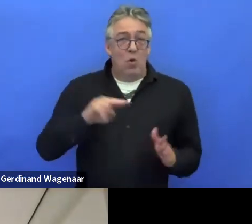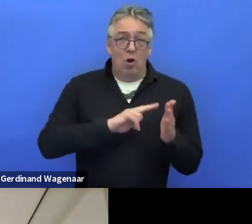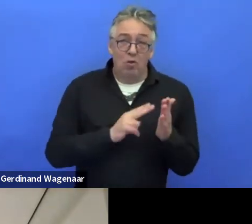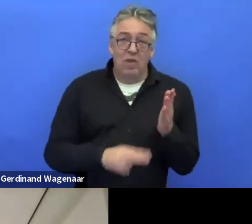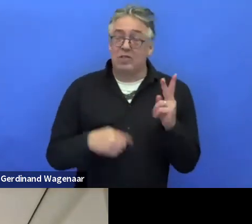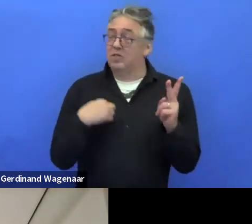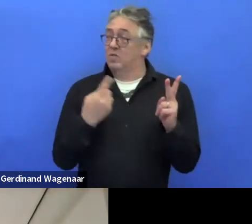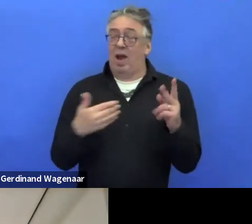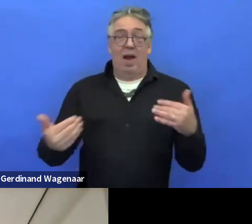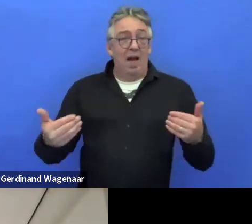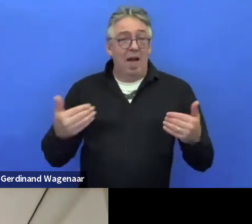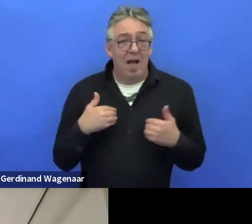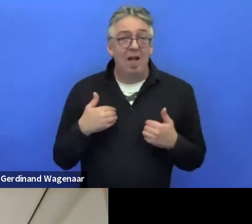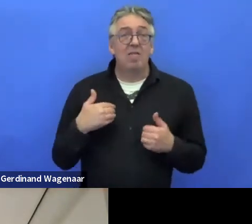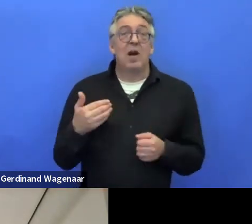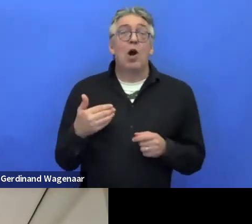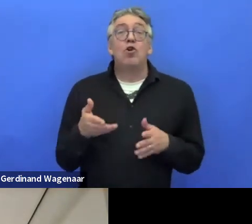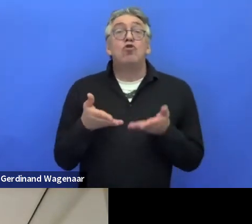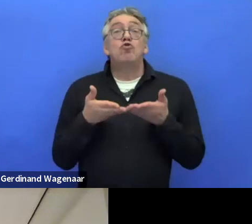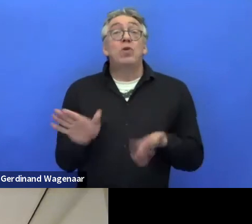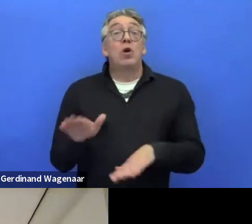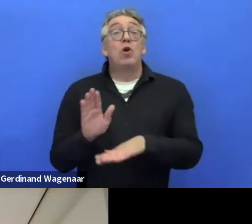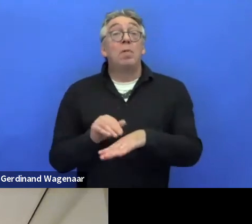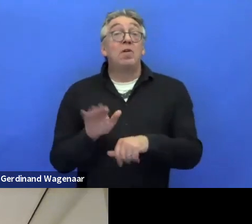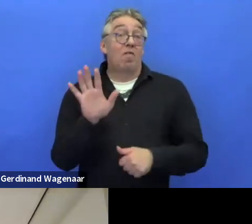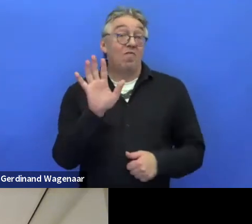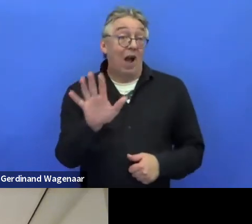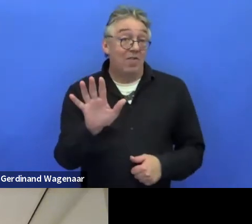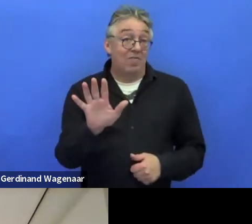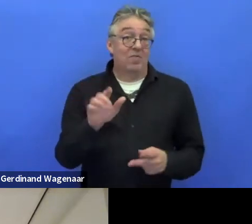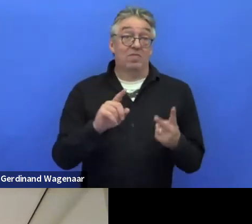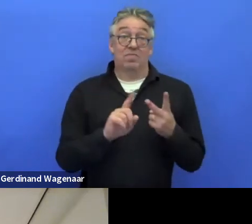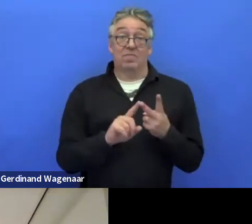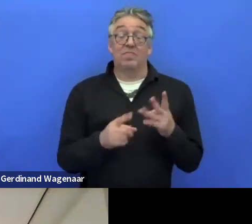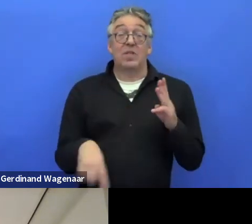which is often ignored, and some regulations in the EU funds.